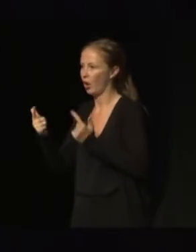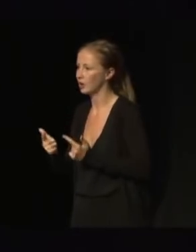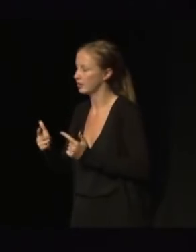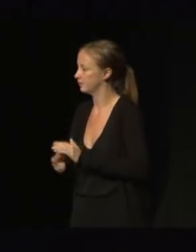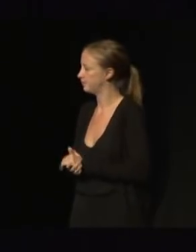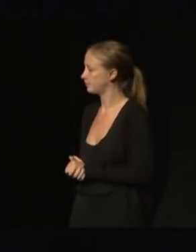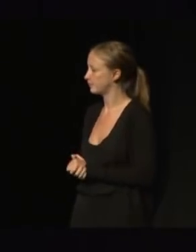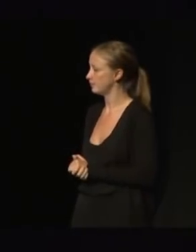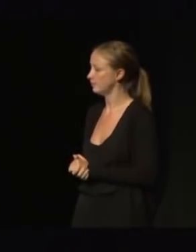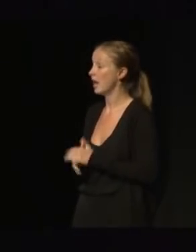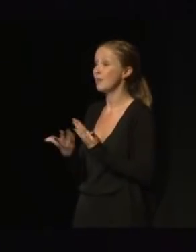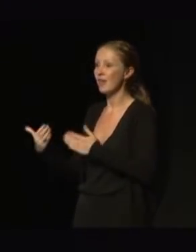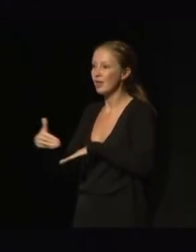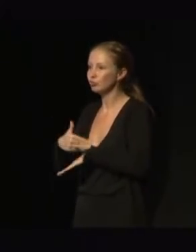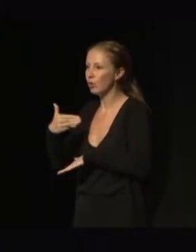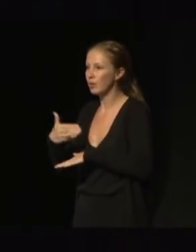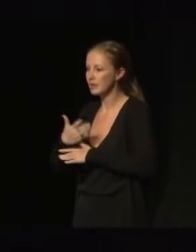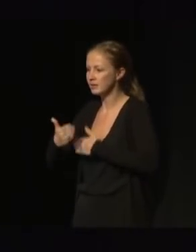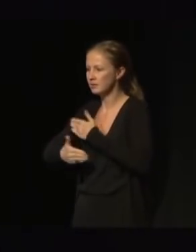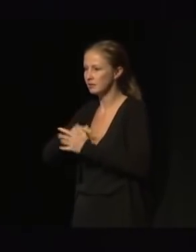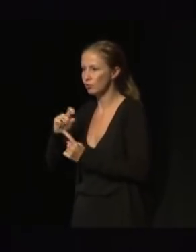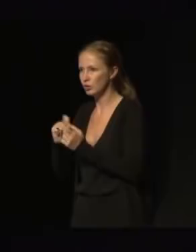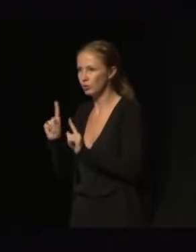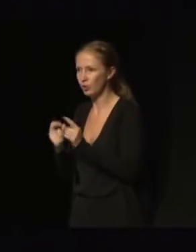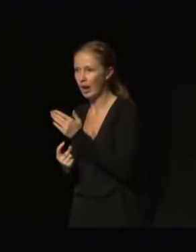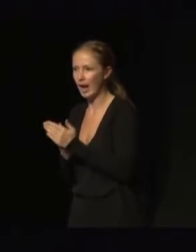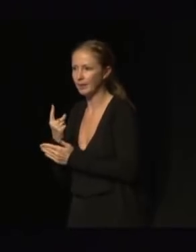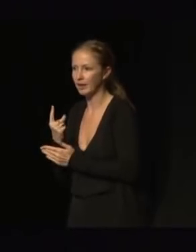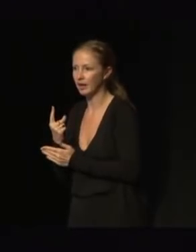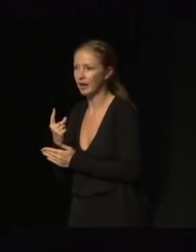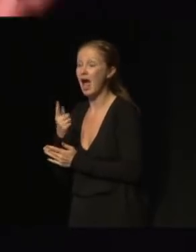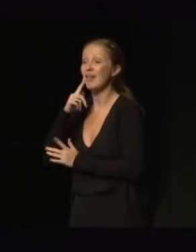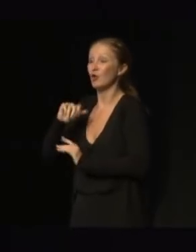And of course all of this comes to an end with the first world war, and so that's